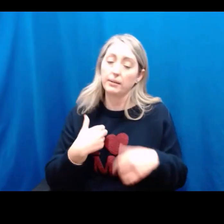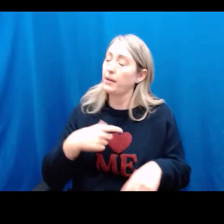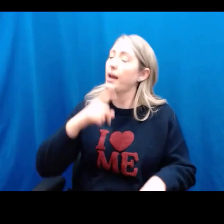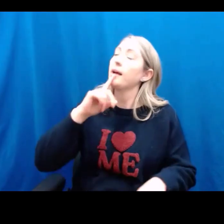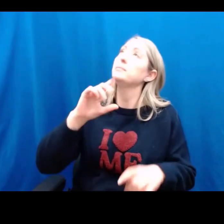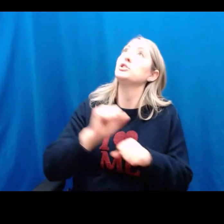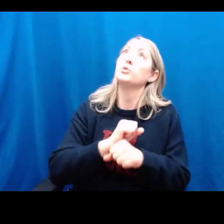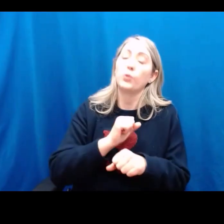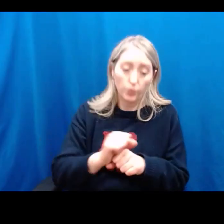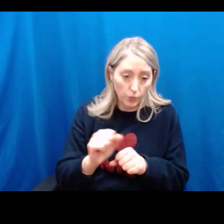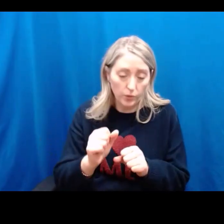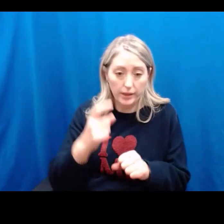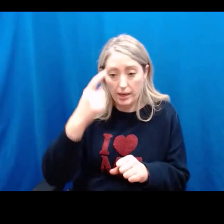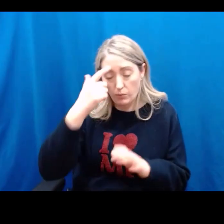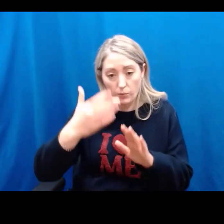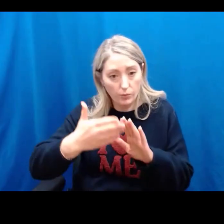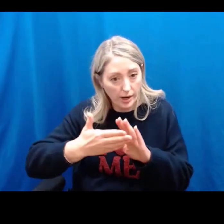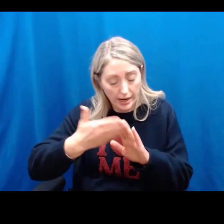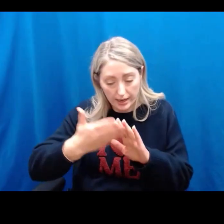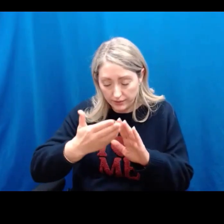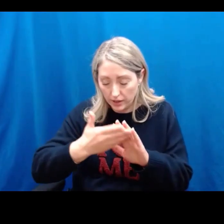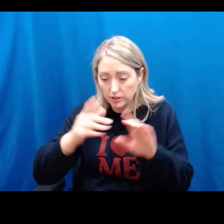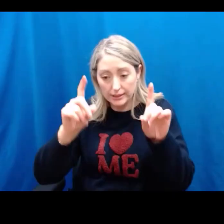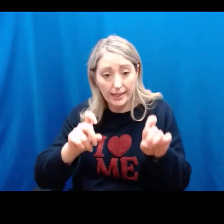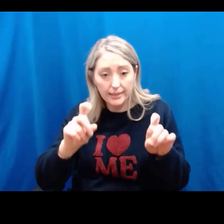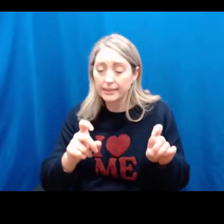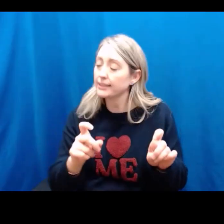absolutely do executive functioning, that's key. A